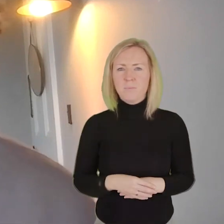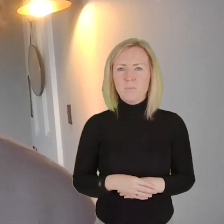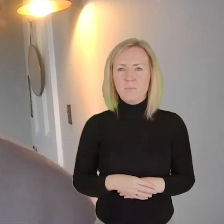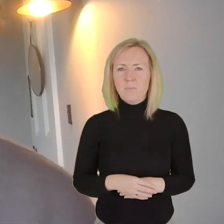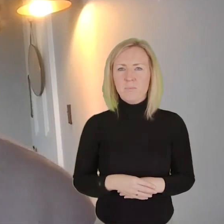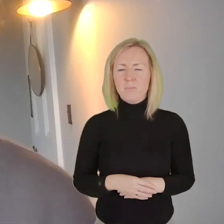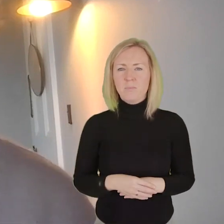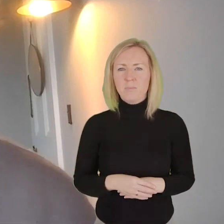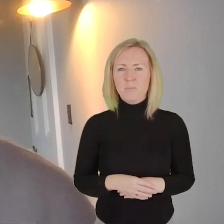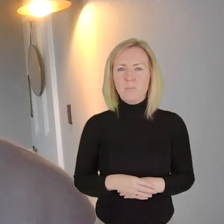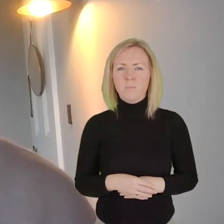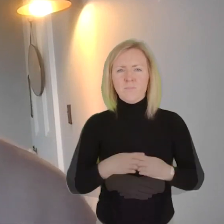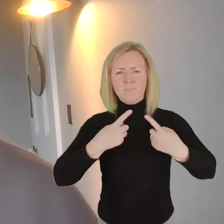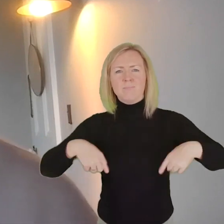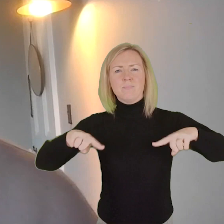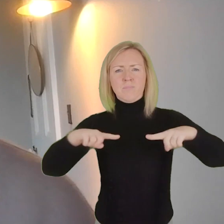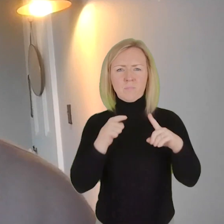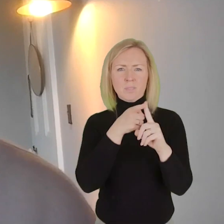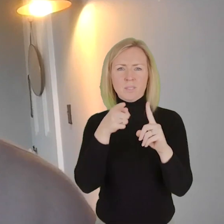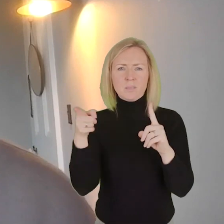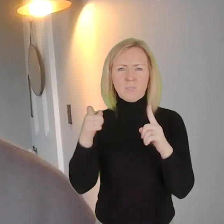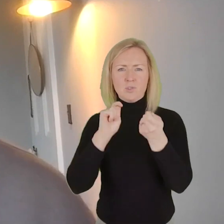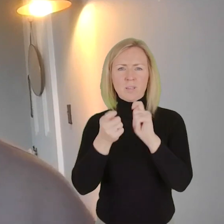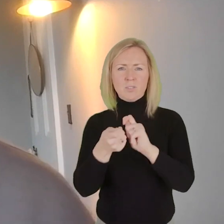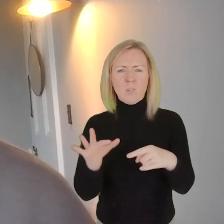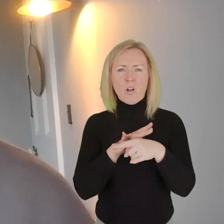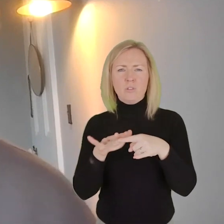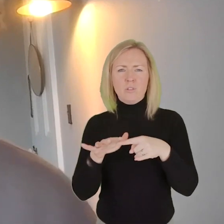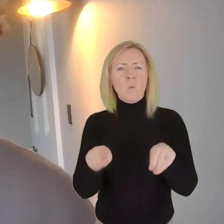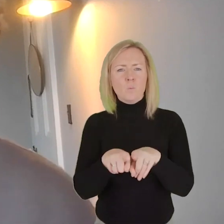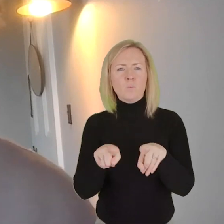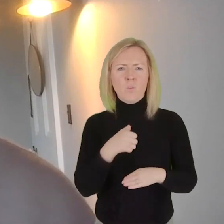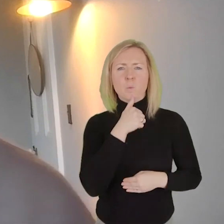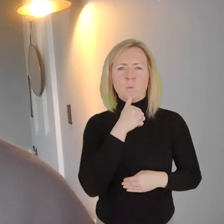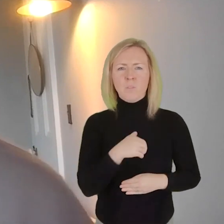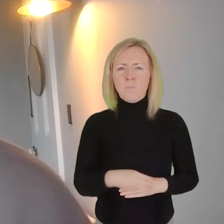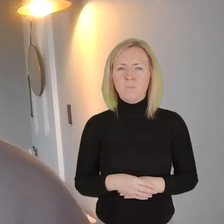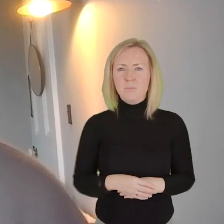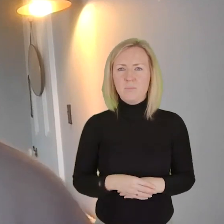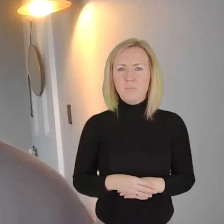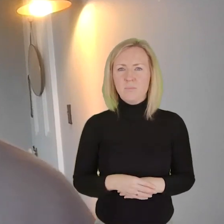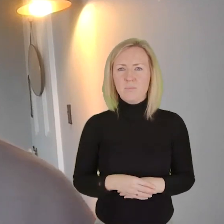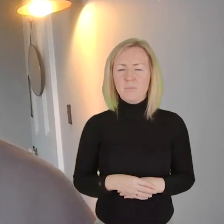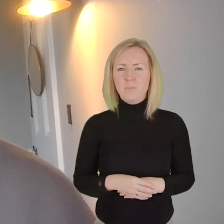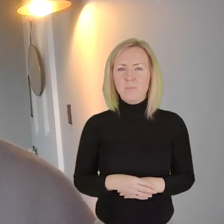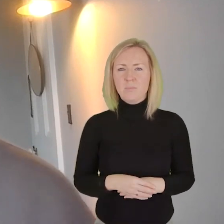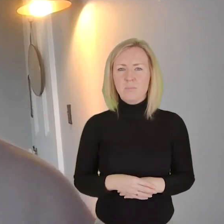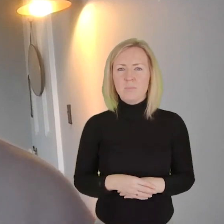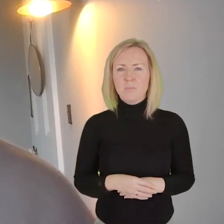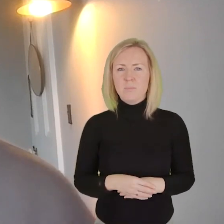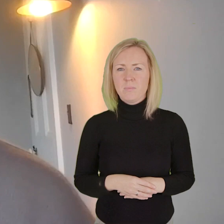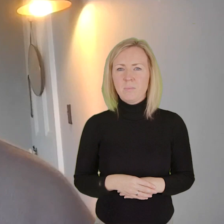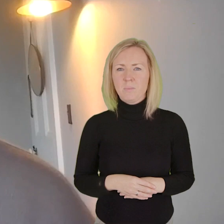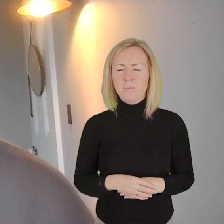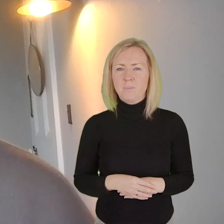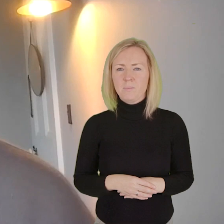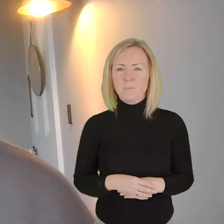So we would take like, we would take, we would take a sentence and then we would gloss it and then we use the glosses to turn it into sign language.